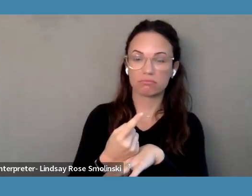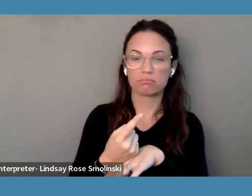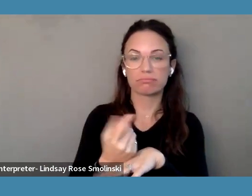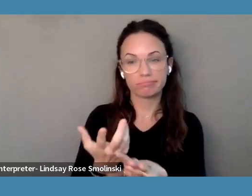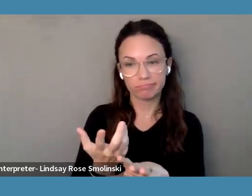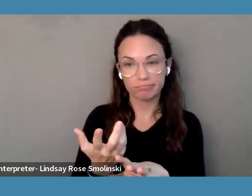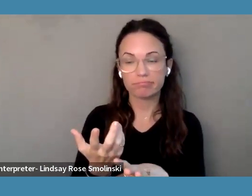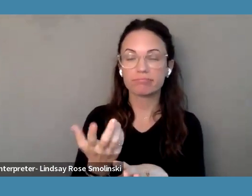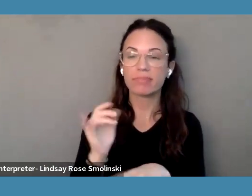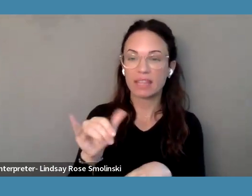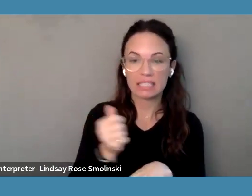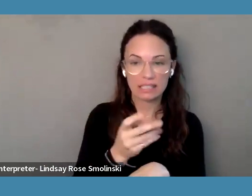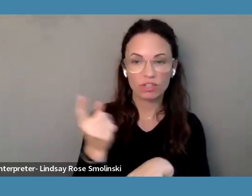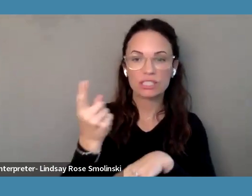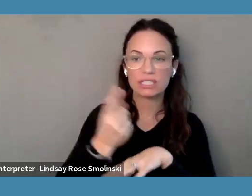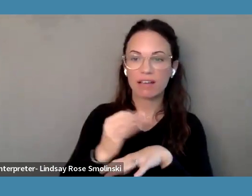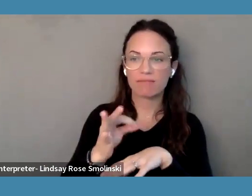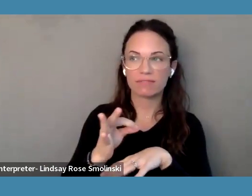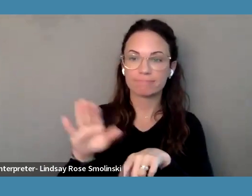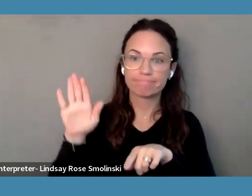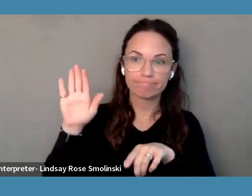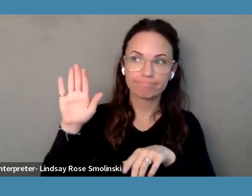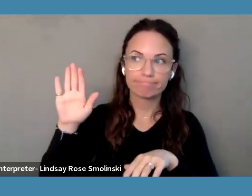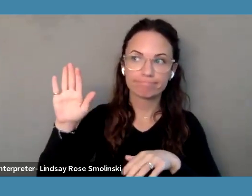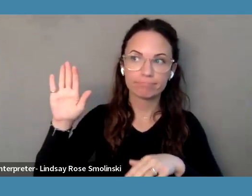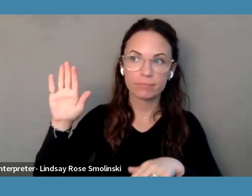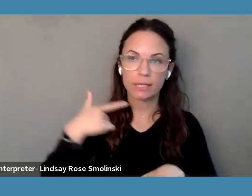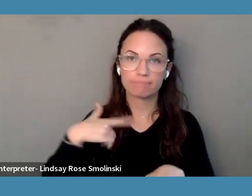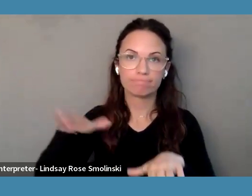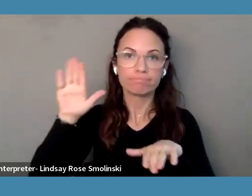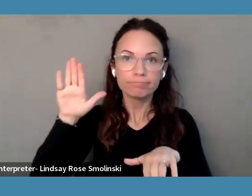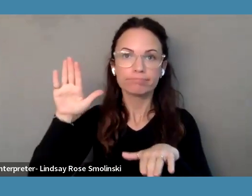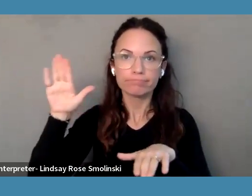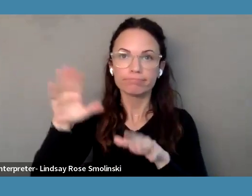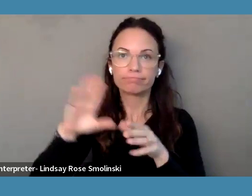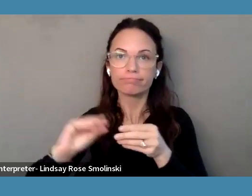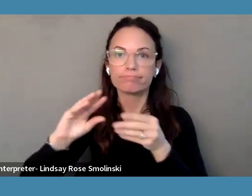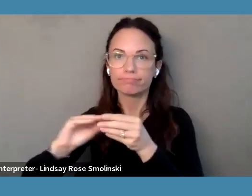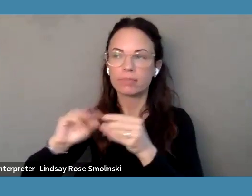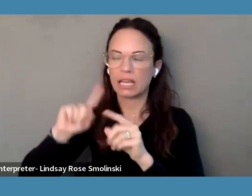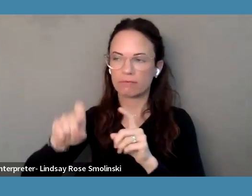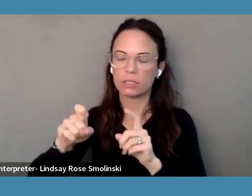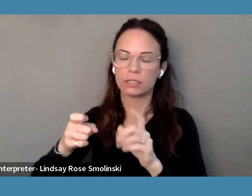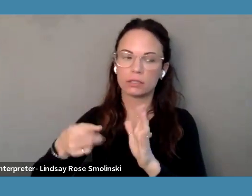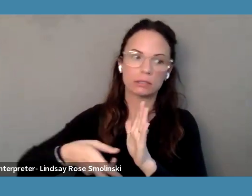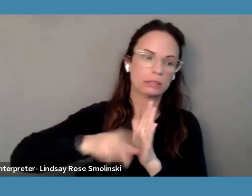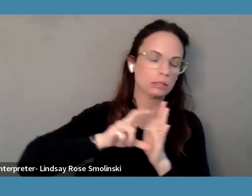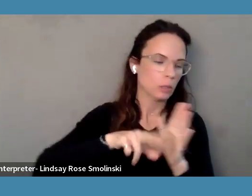that's several days of testimony that the hearing officer has to go back through and consider before writing their final order.